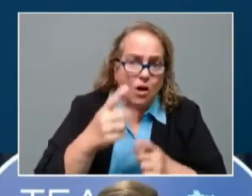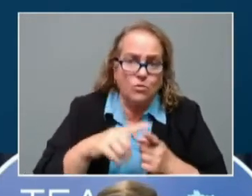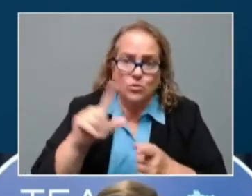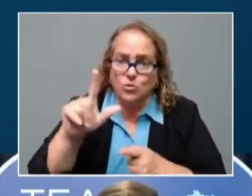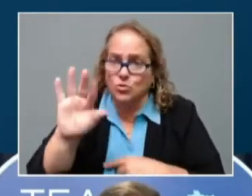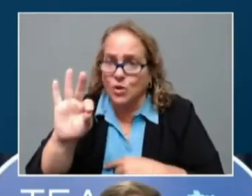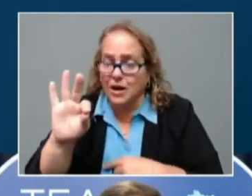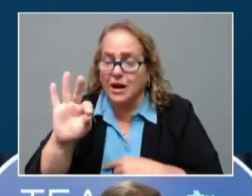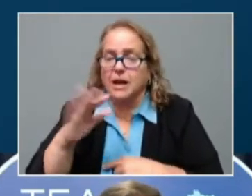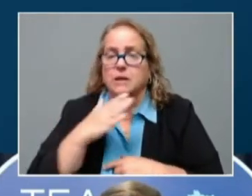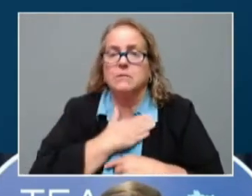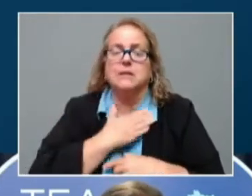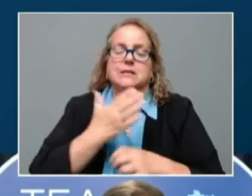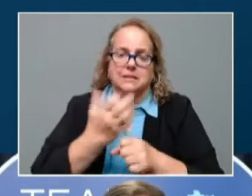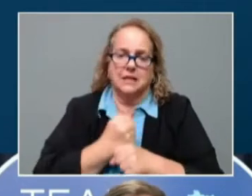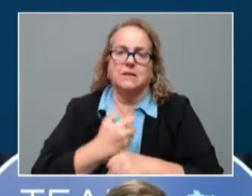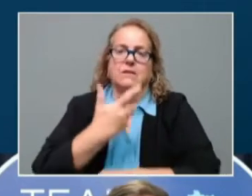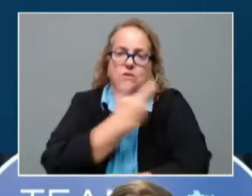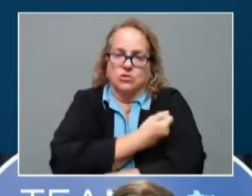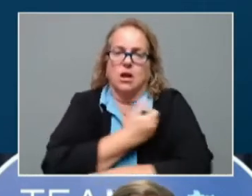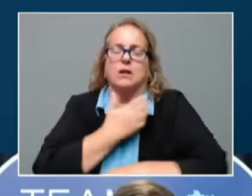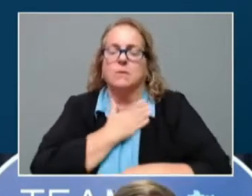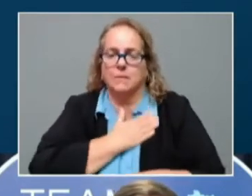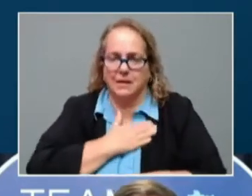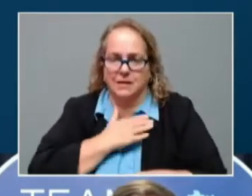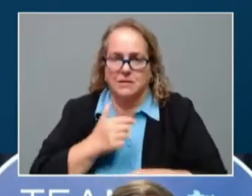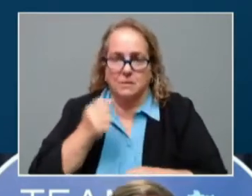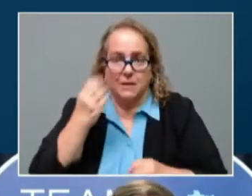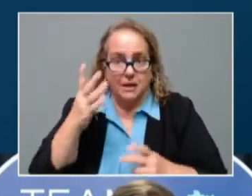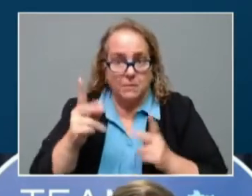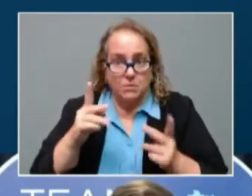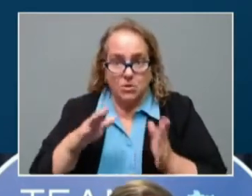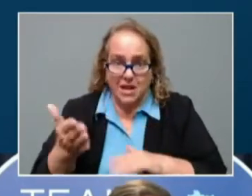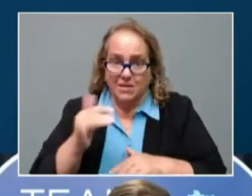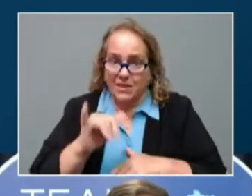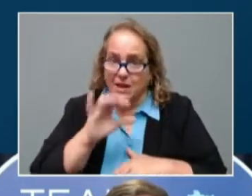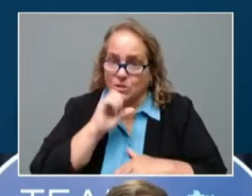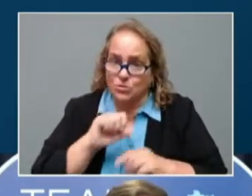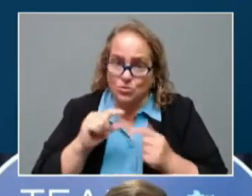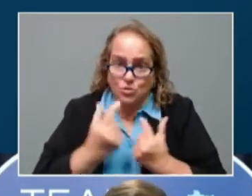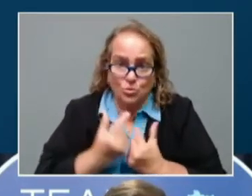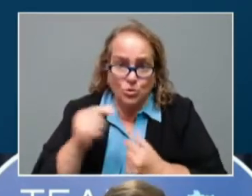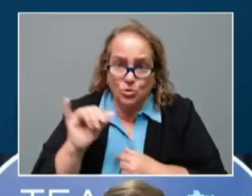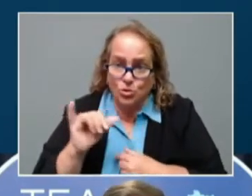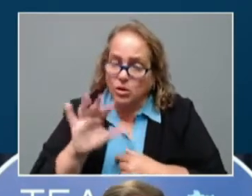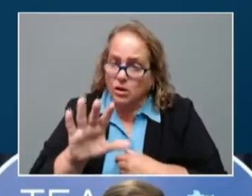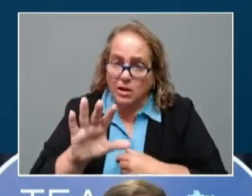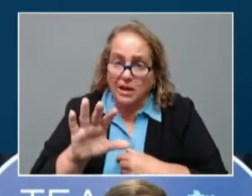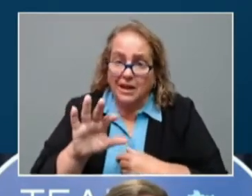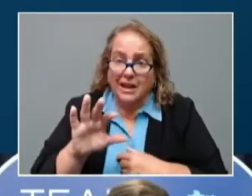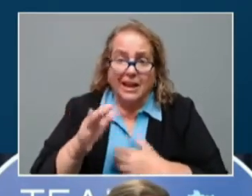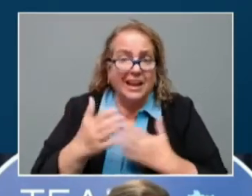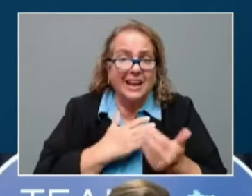shot. We're losing people in that age group. But remember, it's not just if you're going to die of an illness, it's, if it's going to make you incredibly